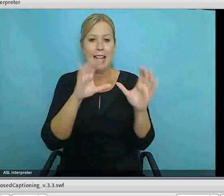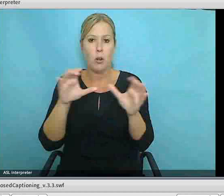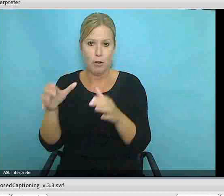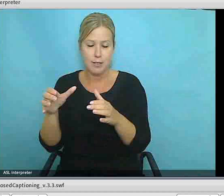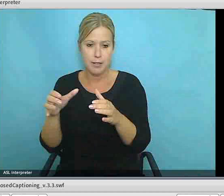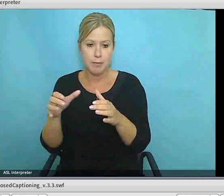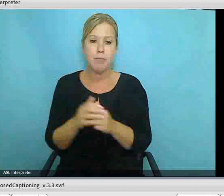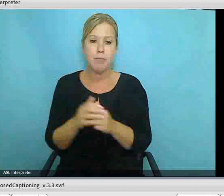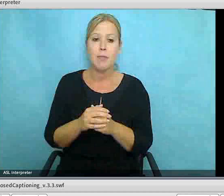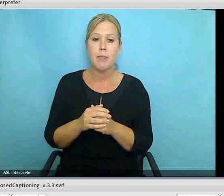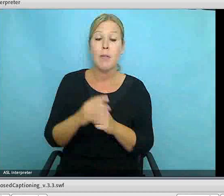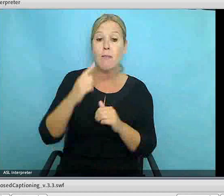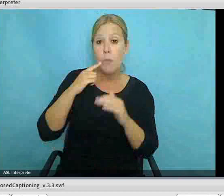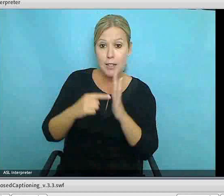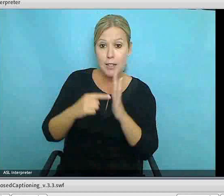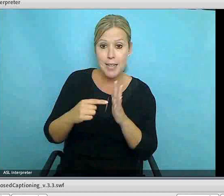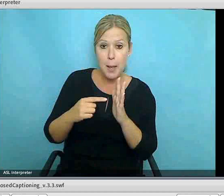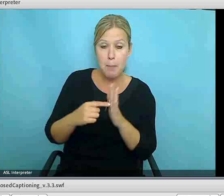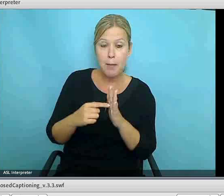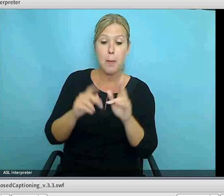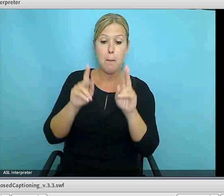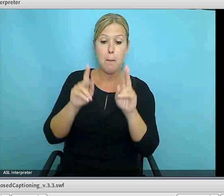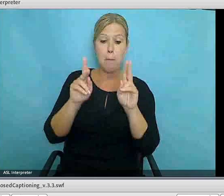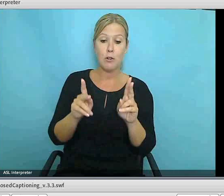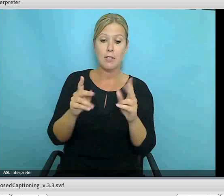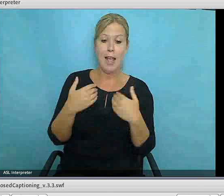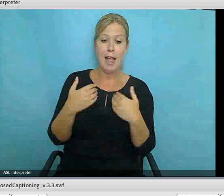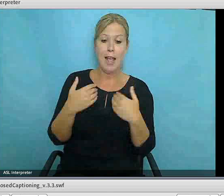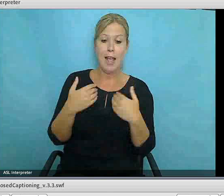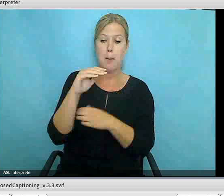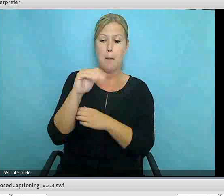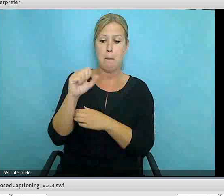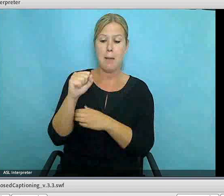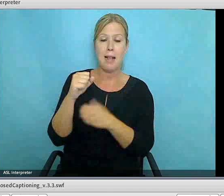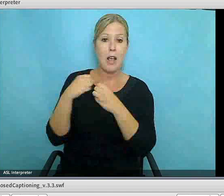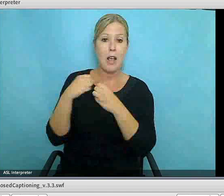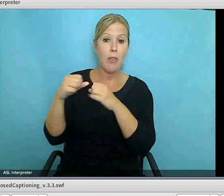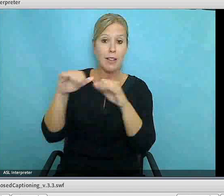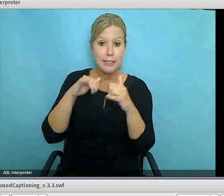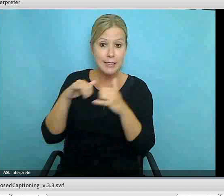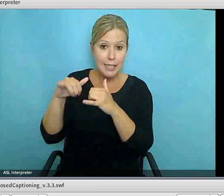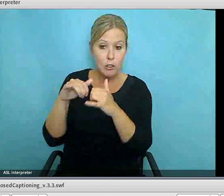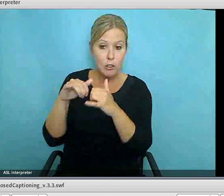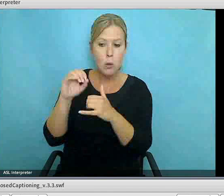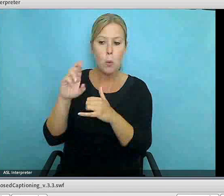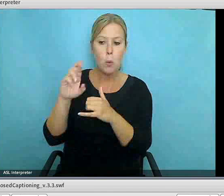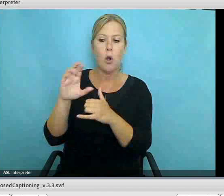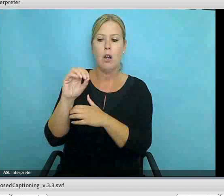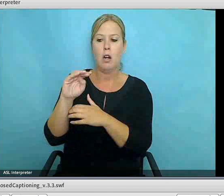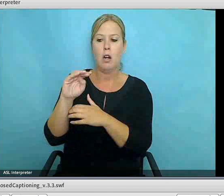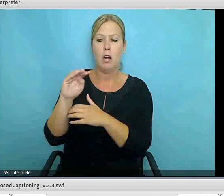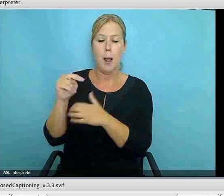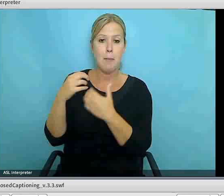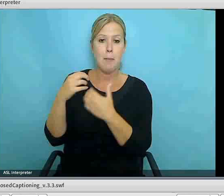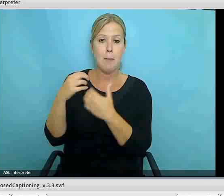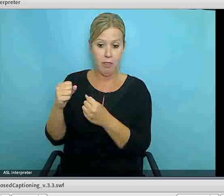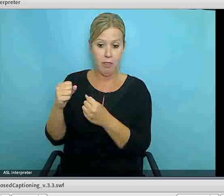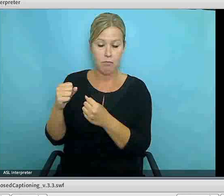The next question: Do they have Medicare Parts A and B?